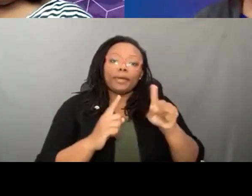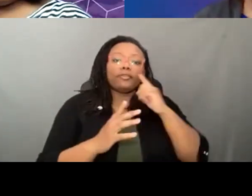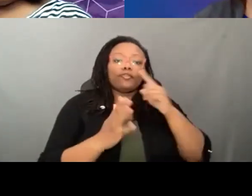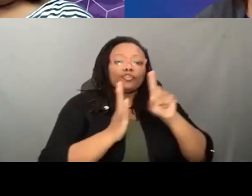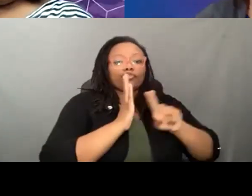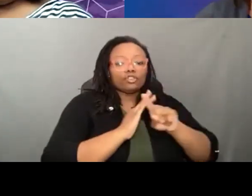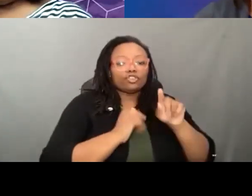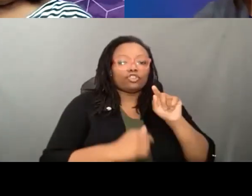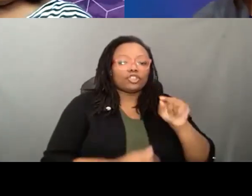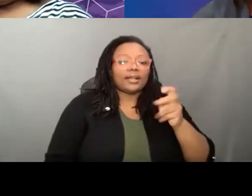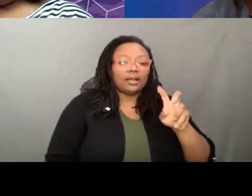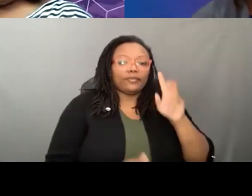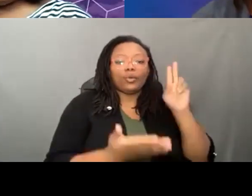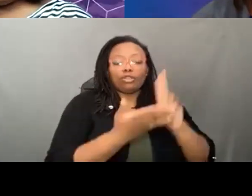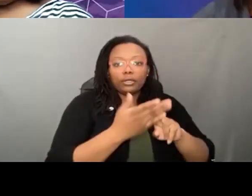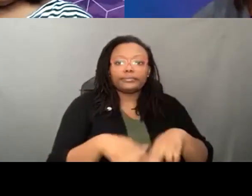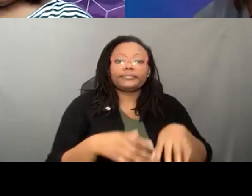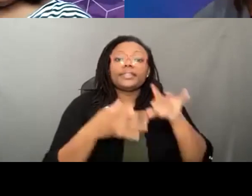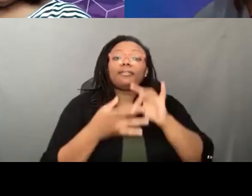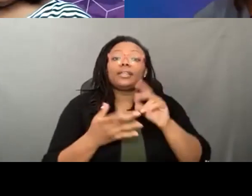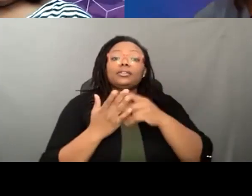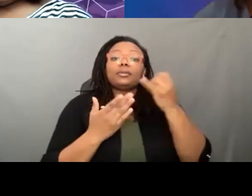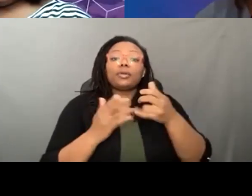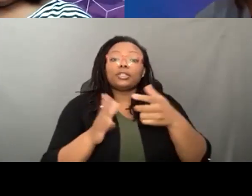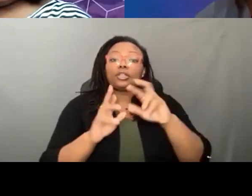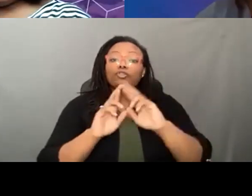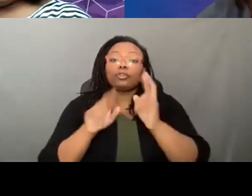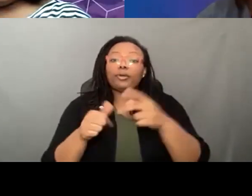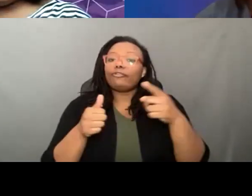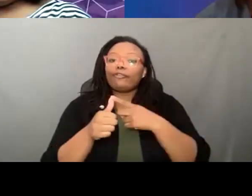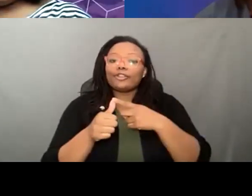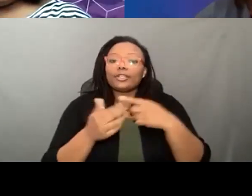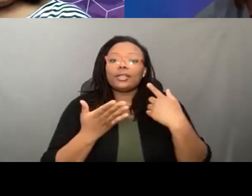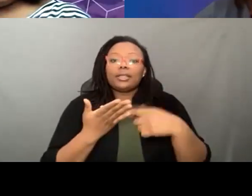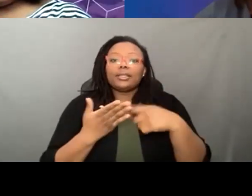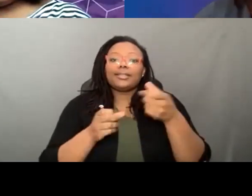So now, in terms of the project reports, so let's first of all talk about Annual Project Reports.